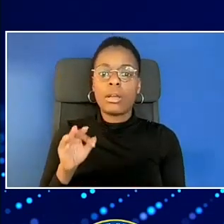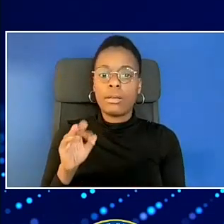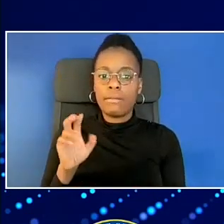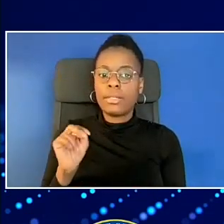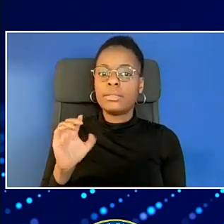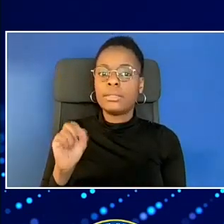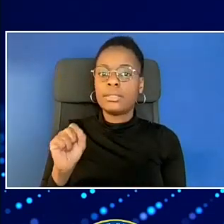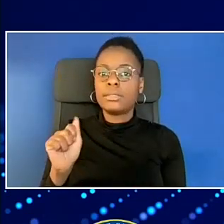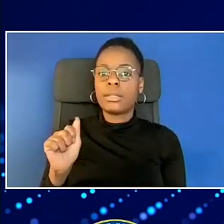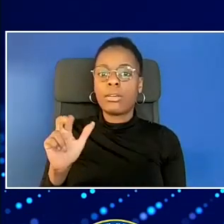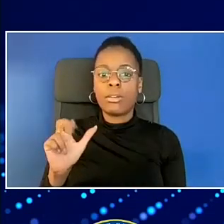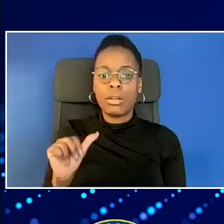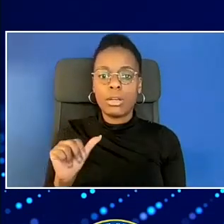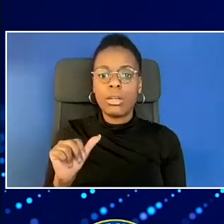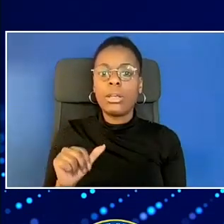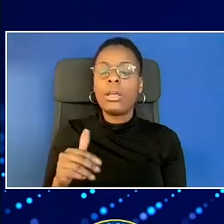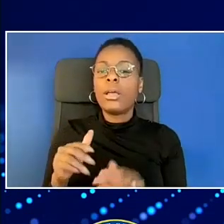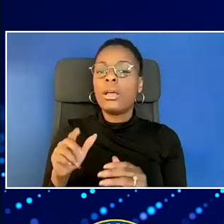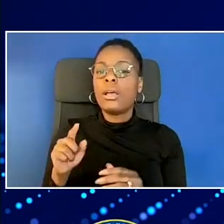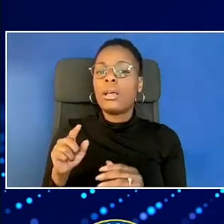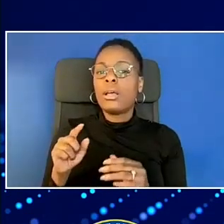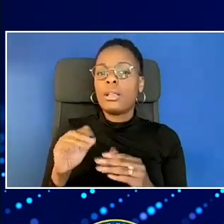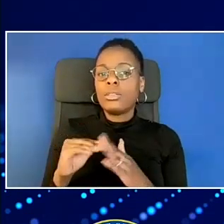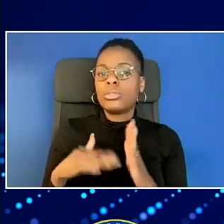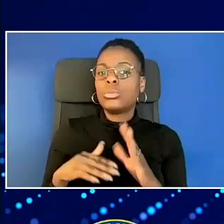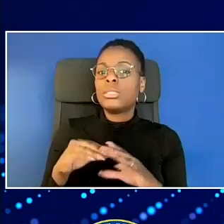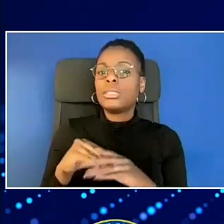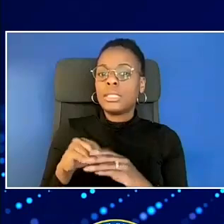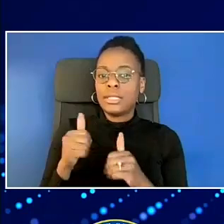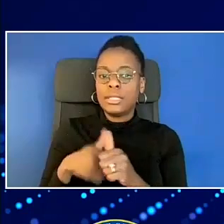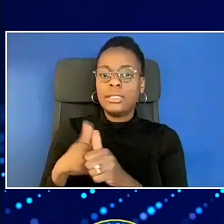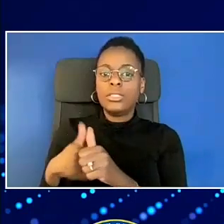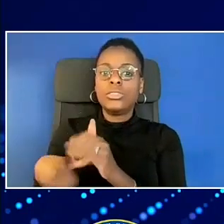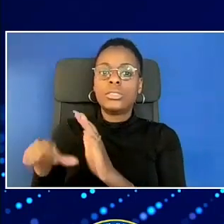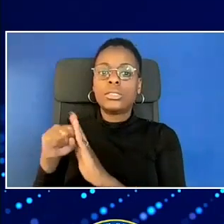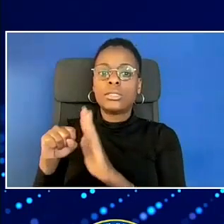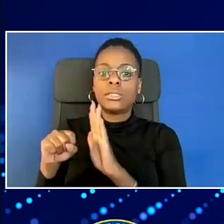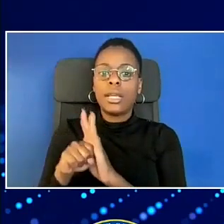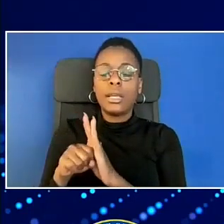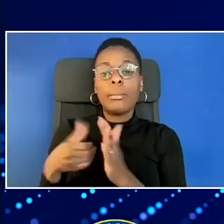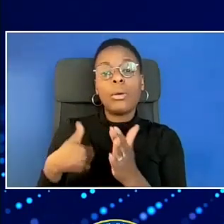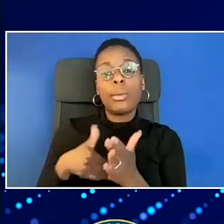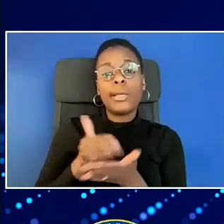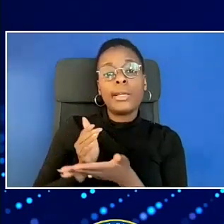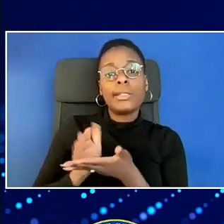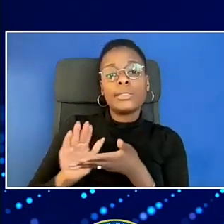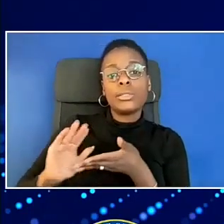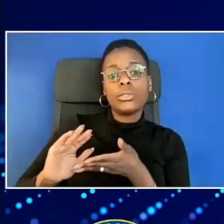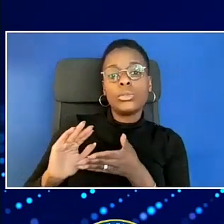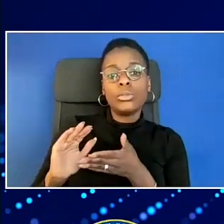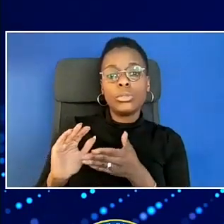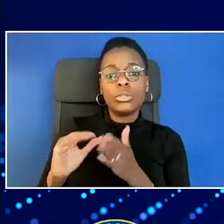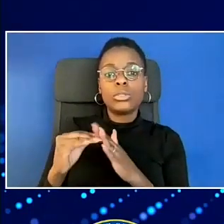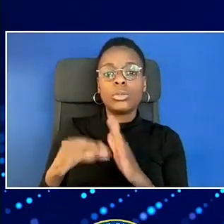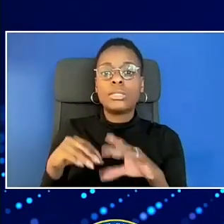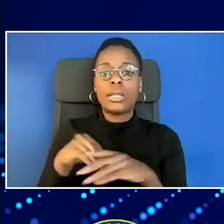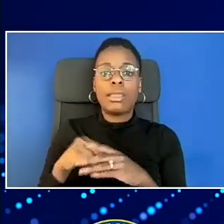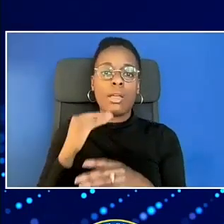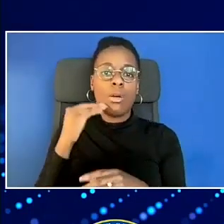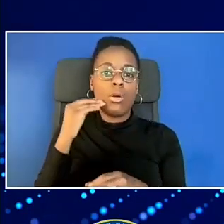And we- excluding, at least in our analysis, excluding the students in the home state since that's not really an issue here.